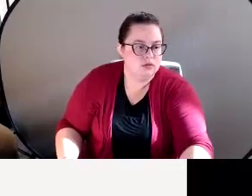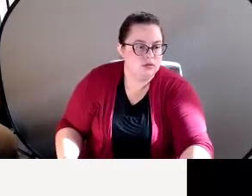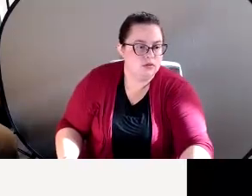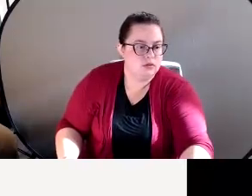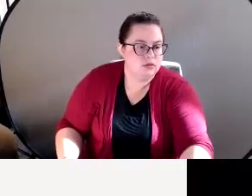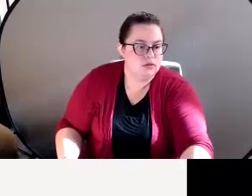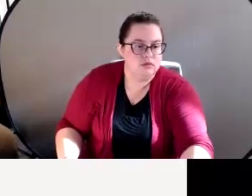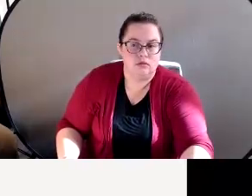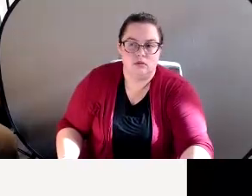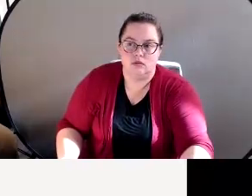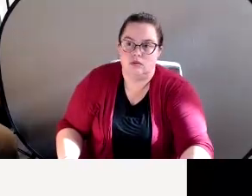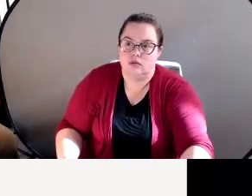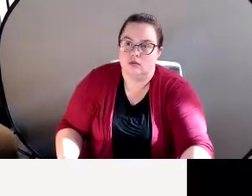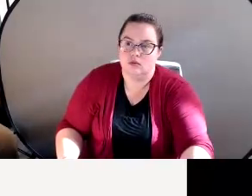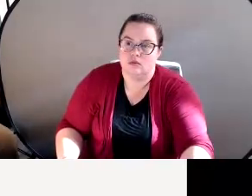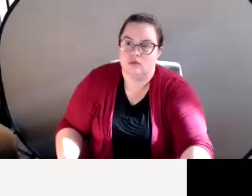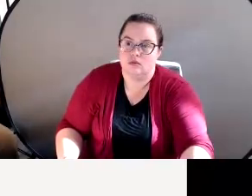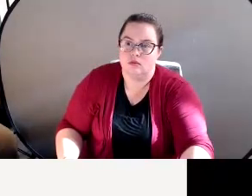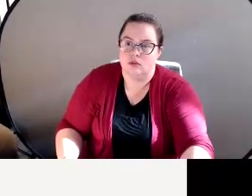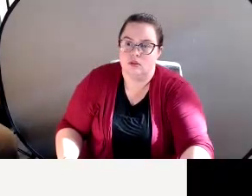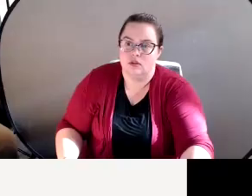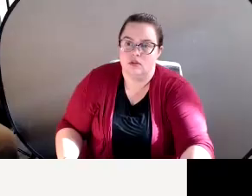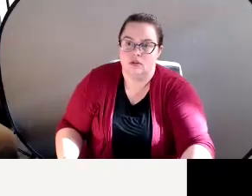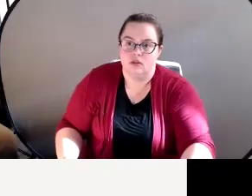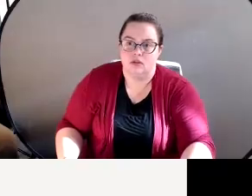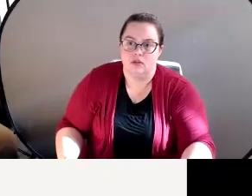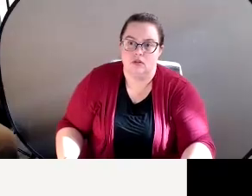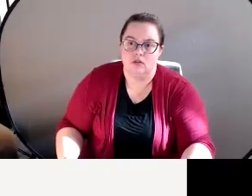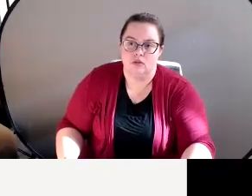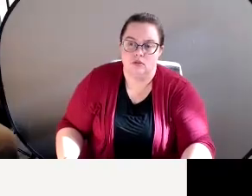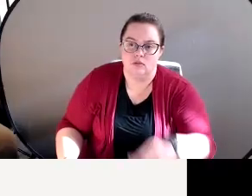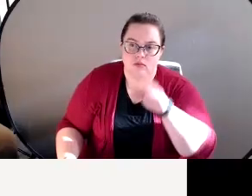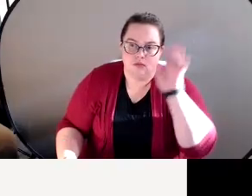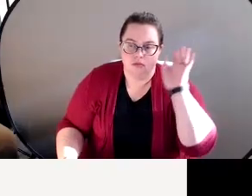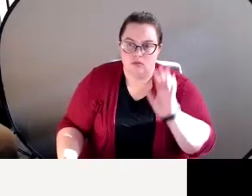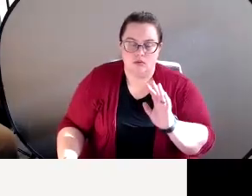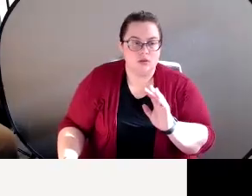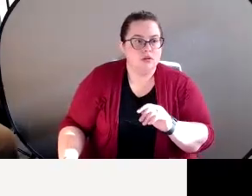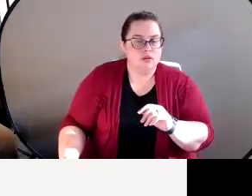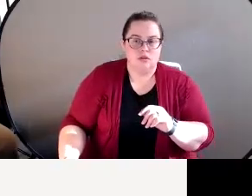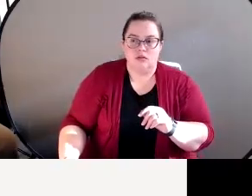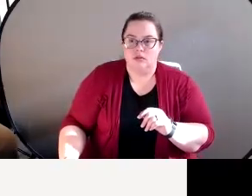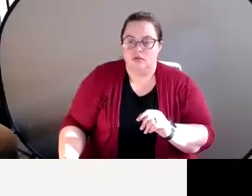and take a look at, which ones may be of interest to you and see if you want to, try out any of those as well too.